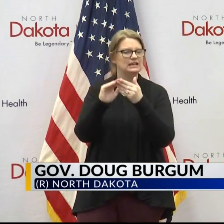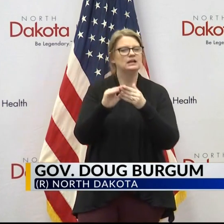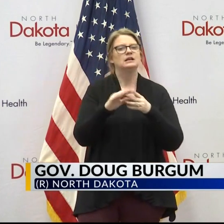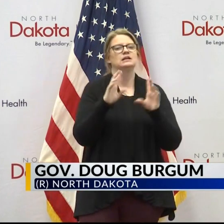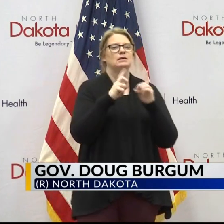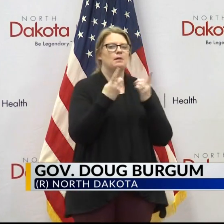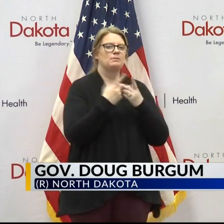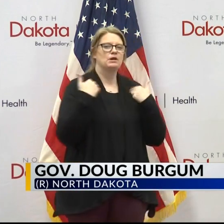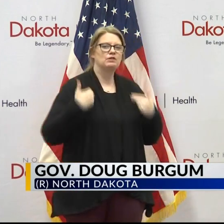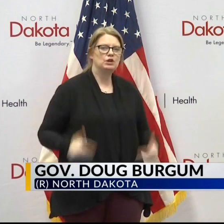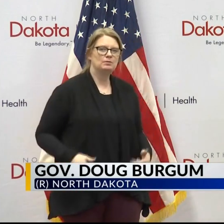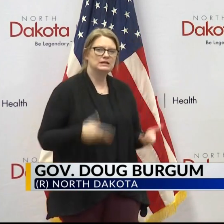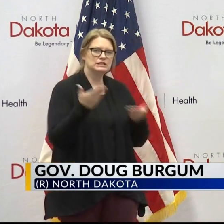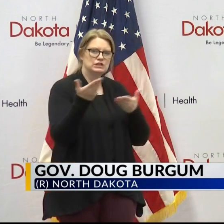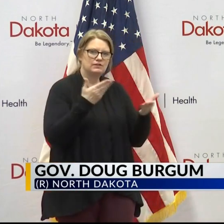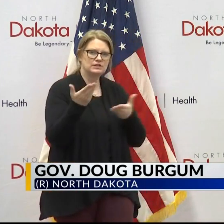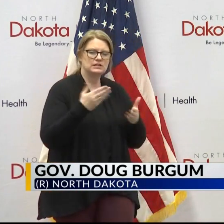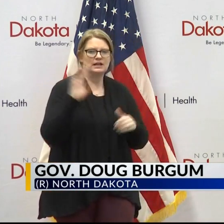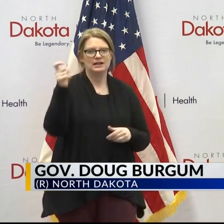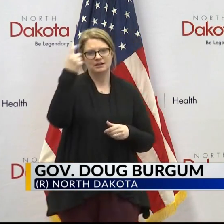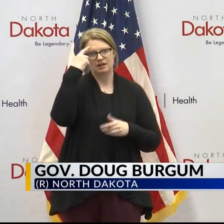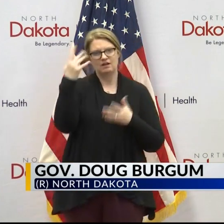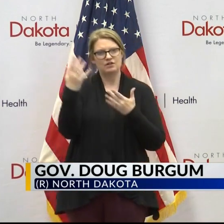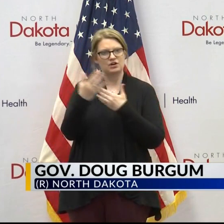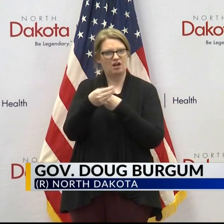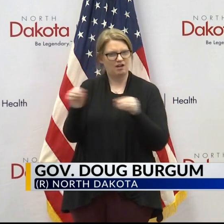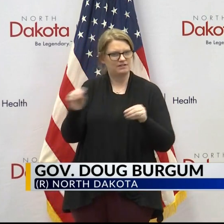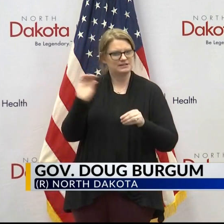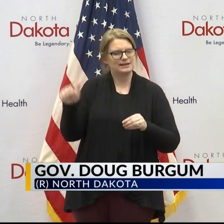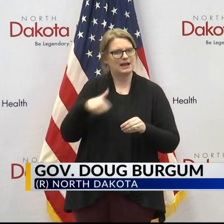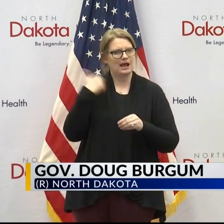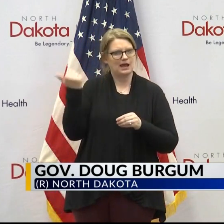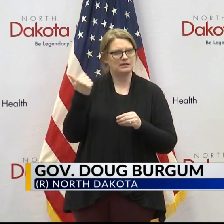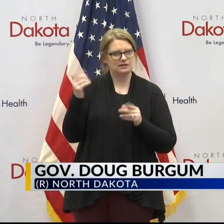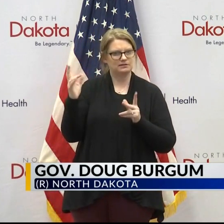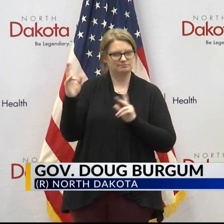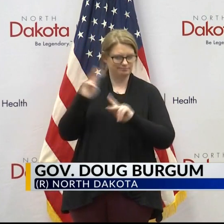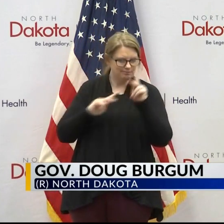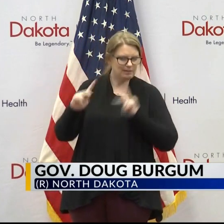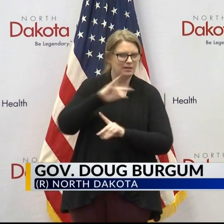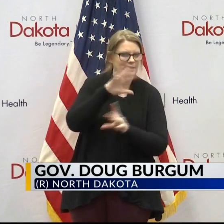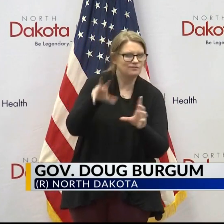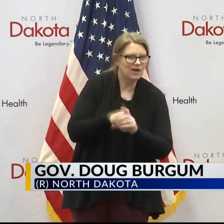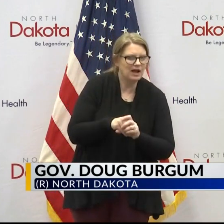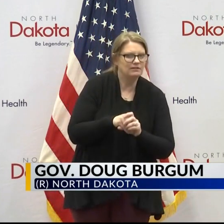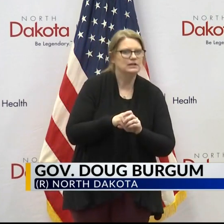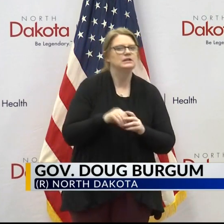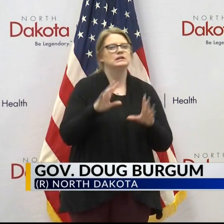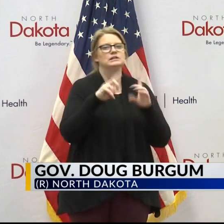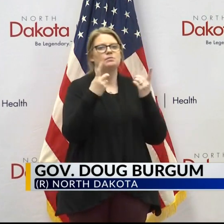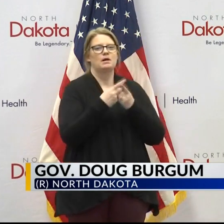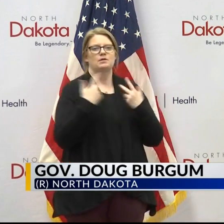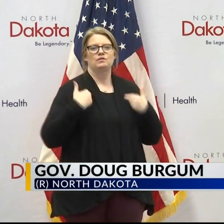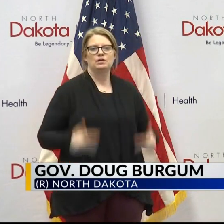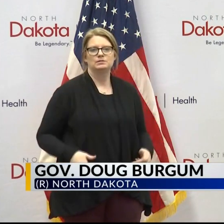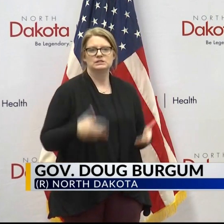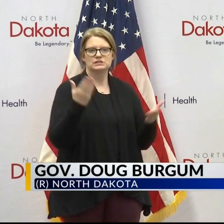WE GOT INPUT FROM CHILDCARE PROVIDERS FROM ALL SIZES FROM THE SMALLEST INCLUDING PEOPLE THAT DELIVER CARE IN THEIR HOMES LIKE IN LARGE CENTERS THAT WE HAVE AND IN SOME OF OUR